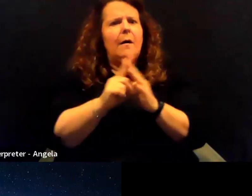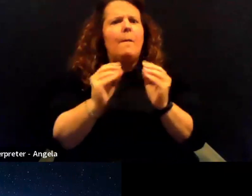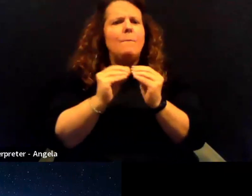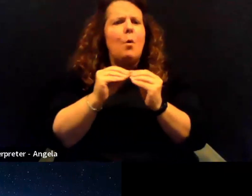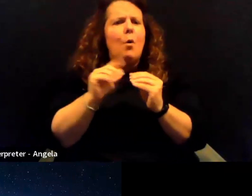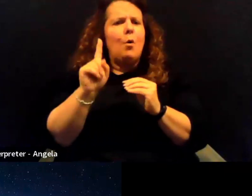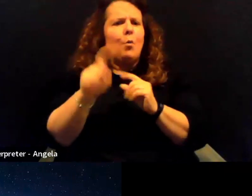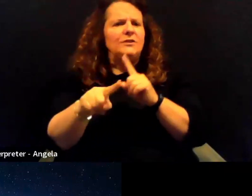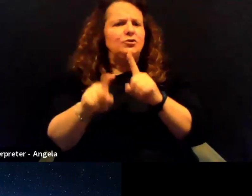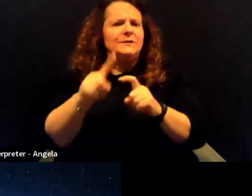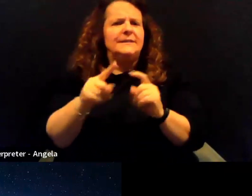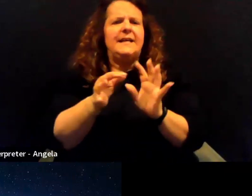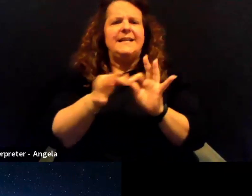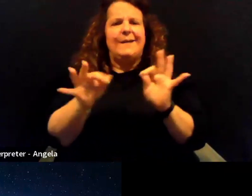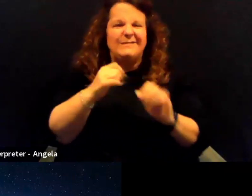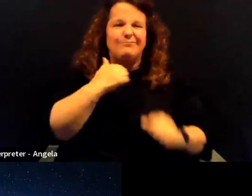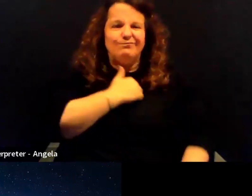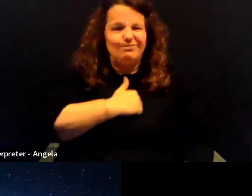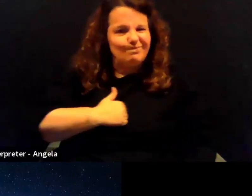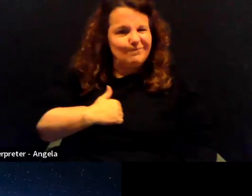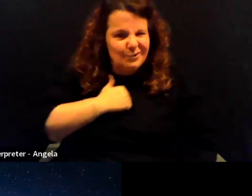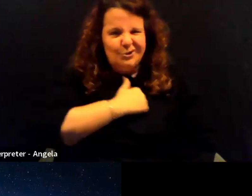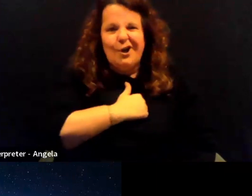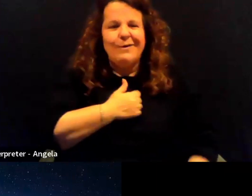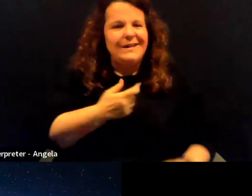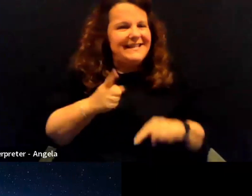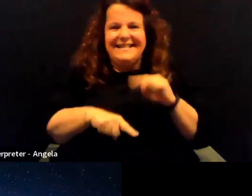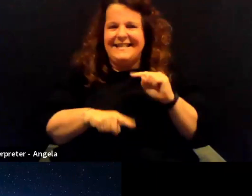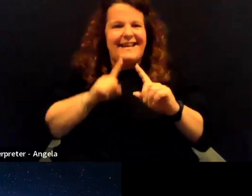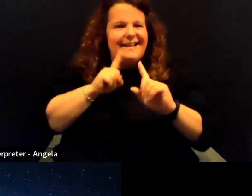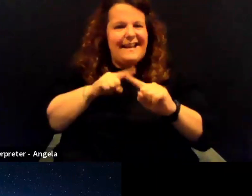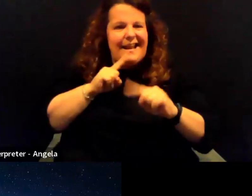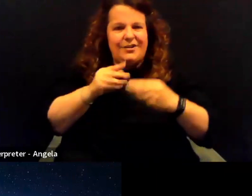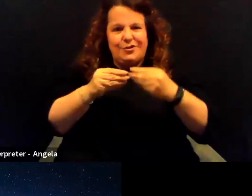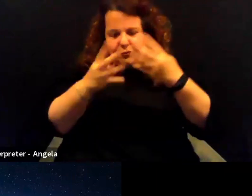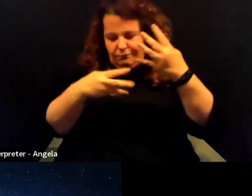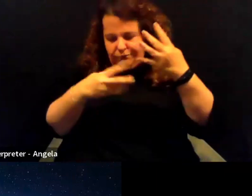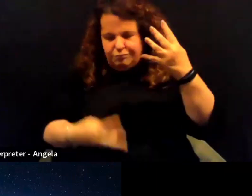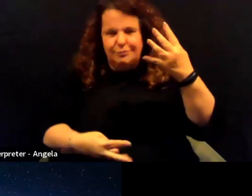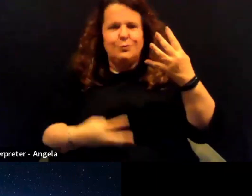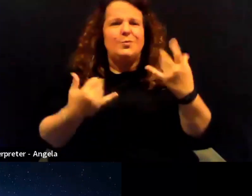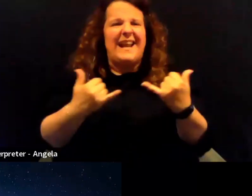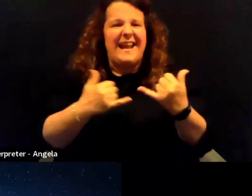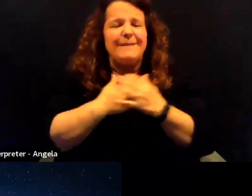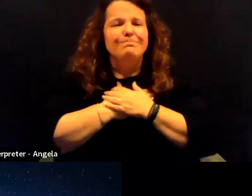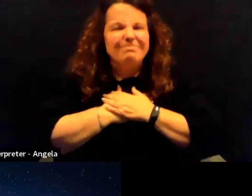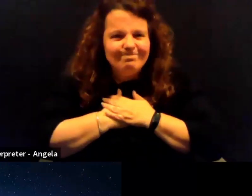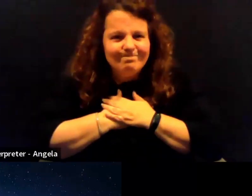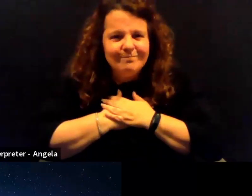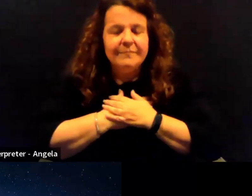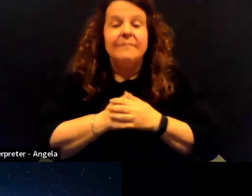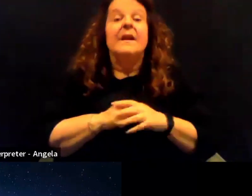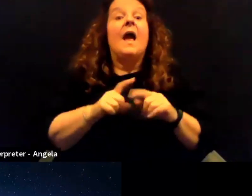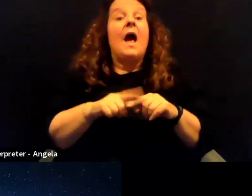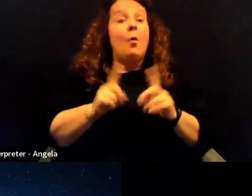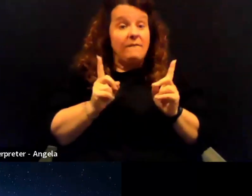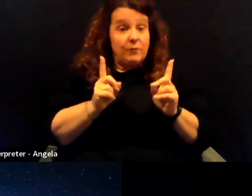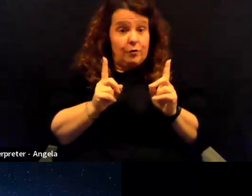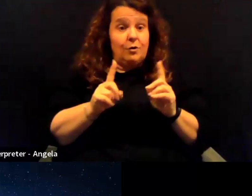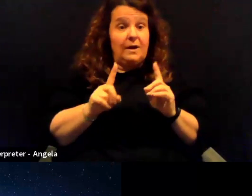do want to apologize that we are not able to get to all these wonderful questions and comments. However, I did put my email in the chat box.